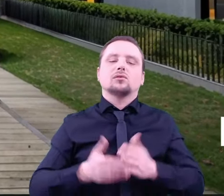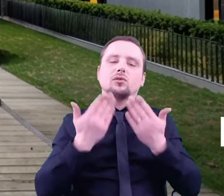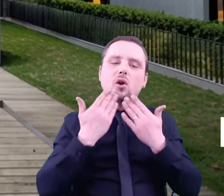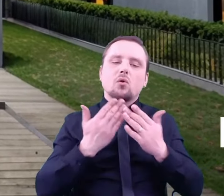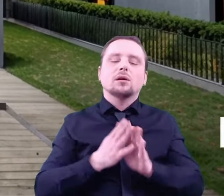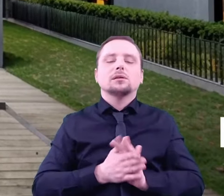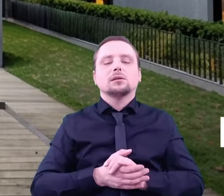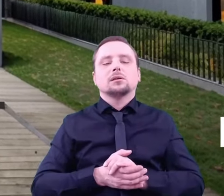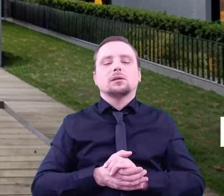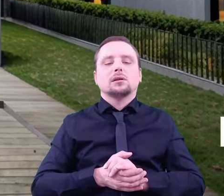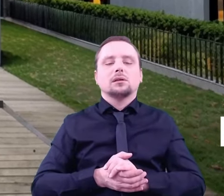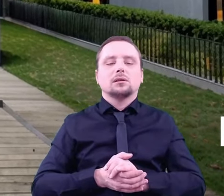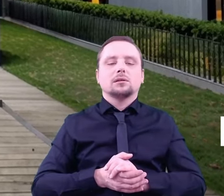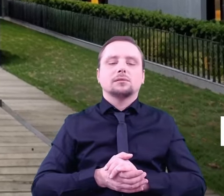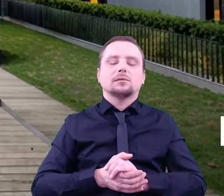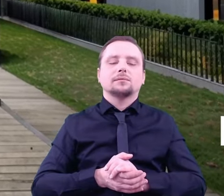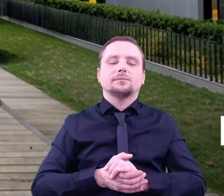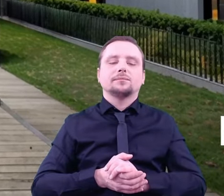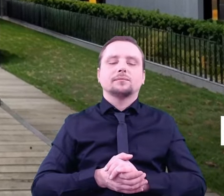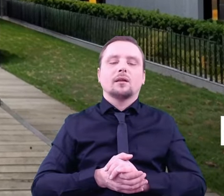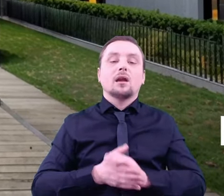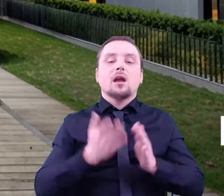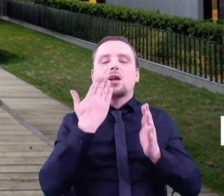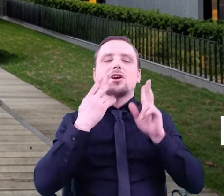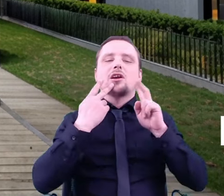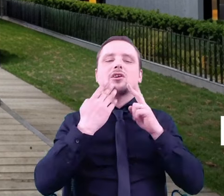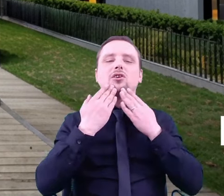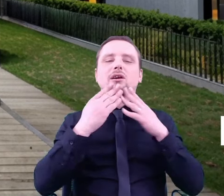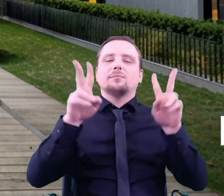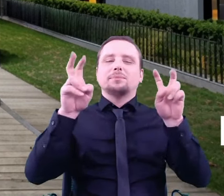Here, a plug-in installed in SketchUp